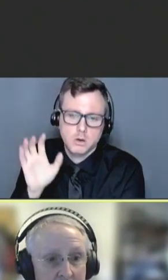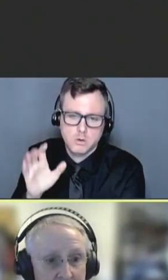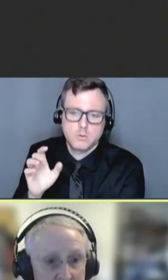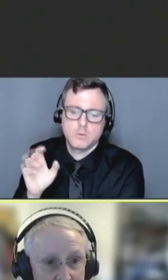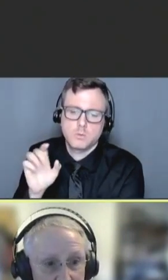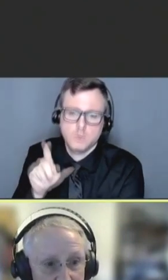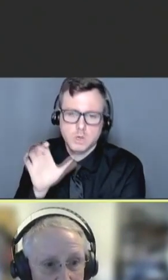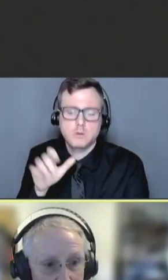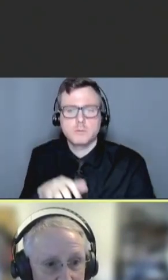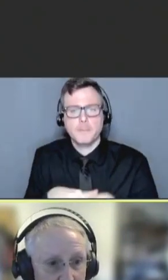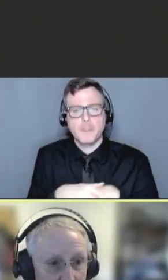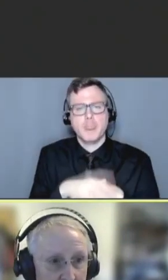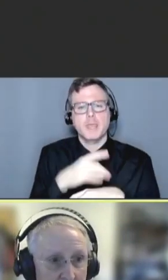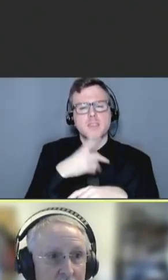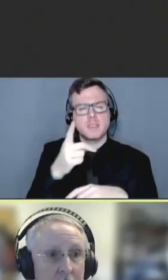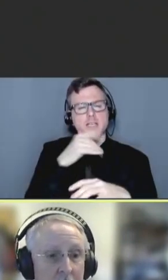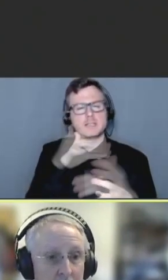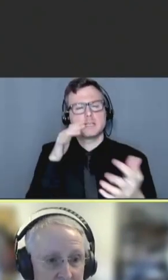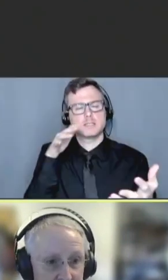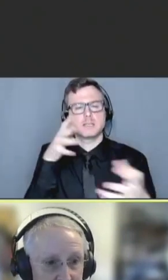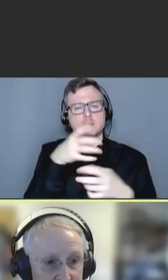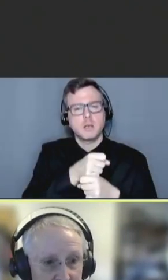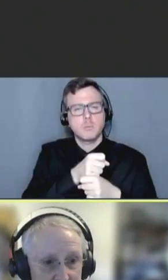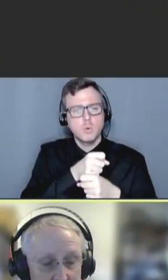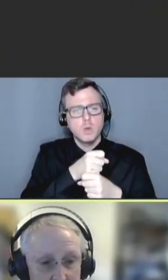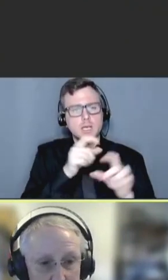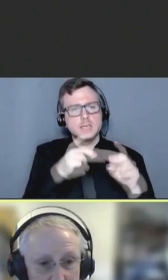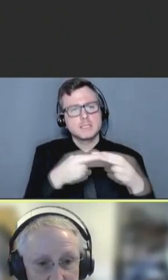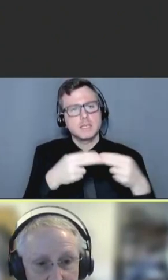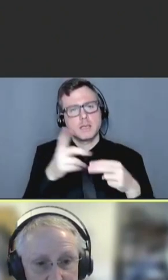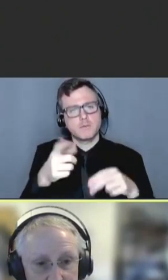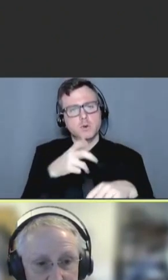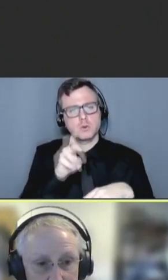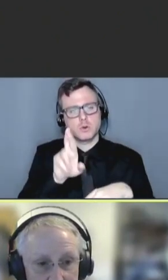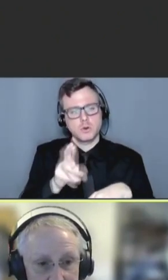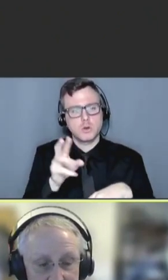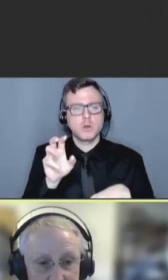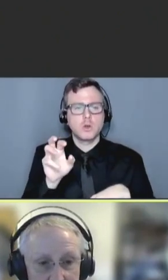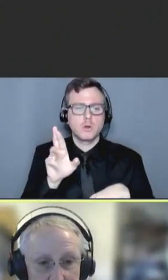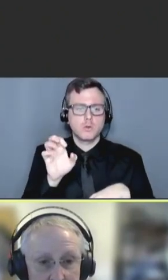This is a summary slide form a presentation from Dr. Rich Forshee from the FDA,